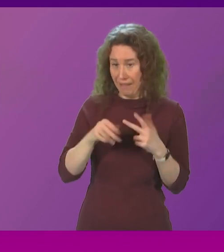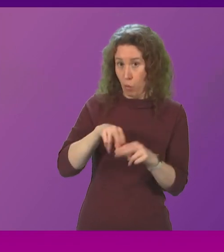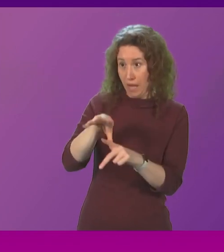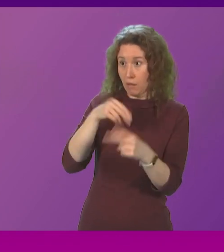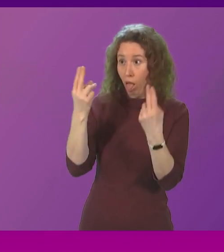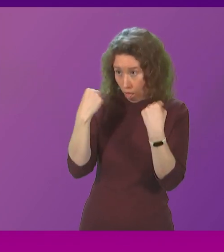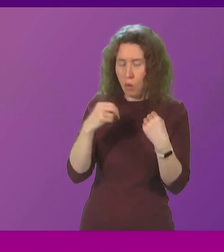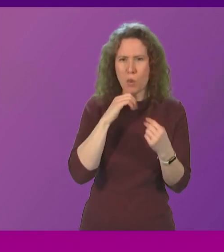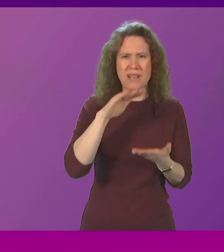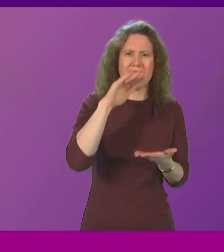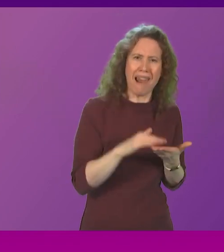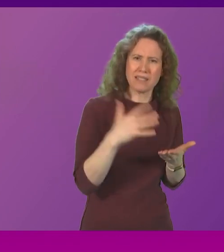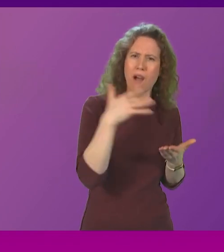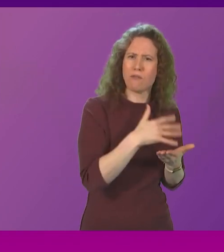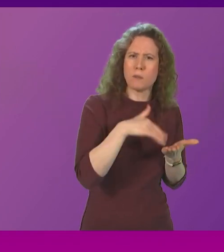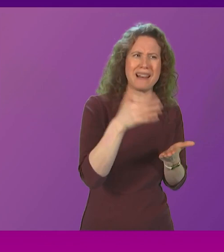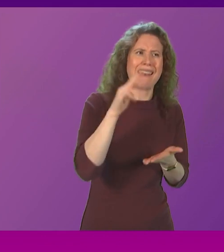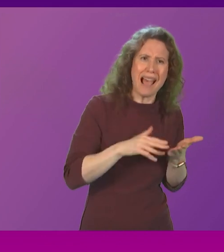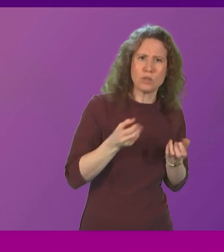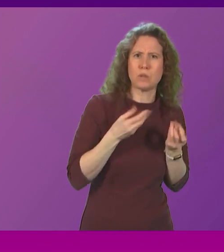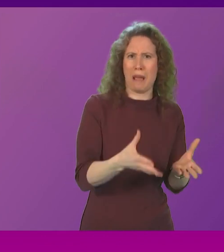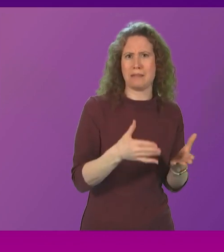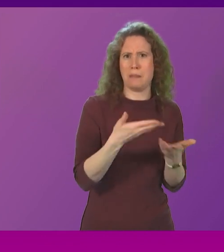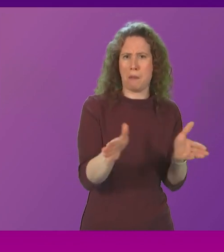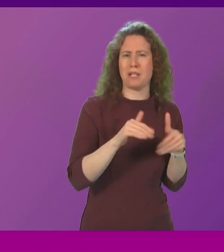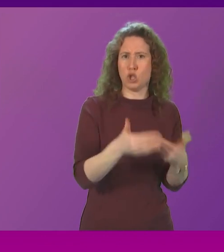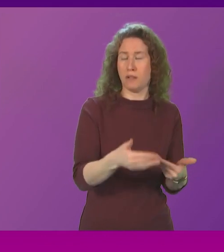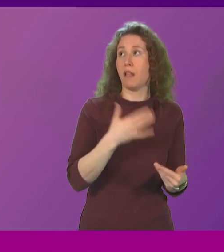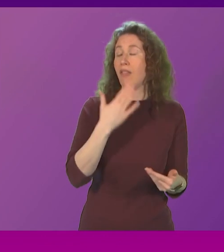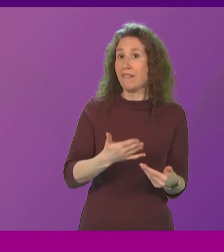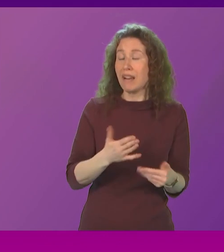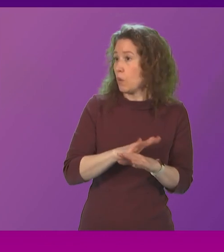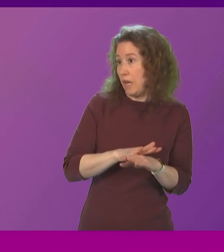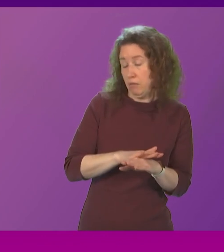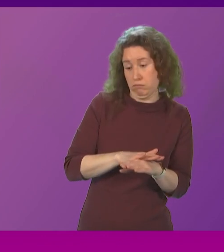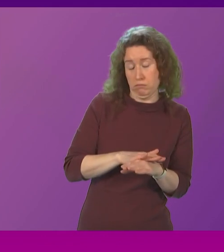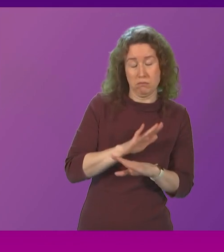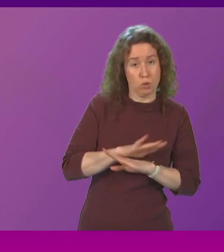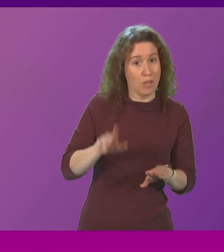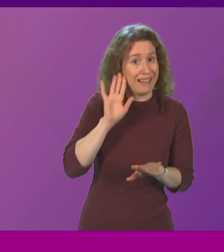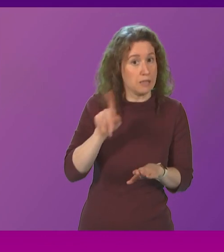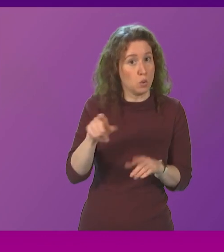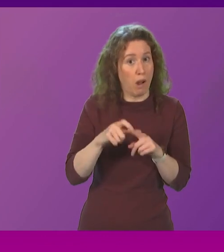less to spend to invest in public services. Thank God we did not listen to them.